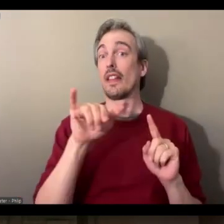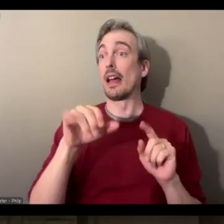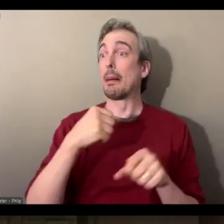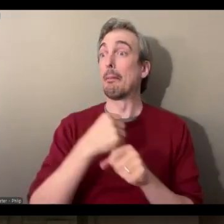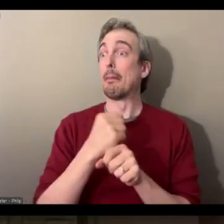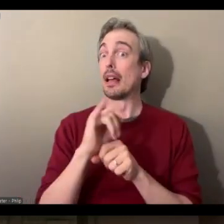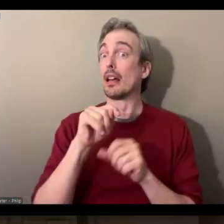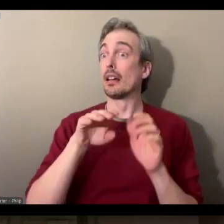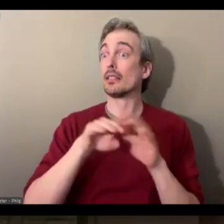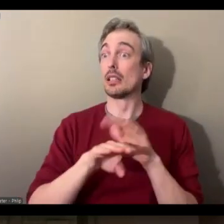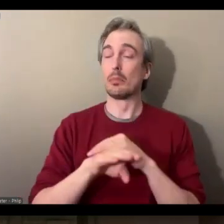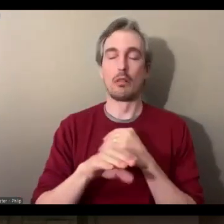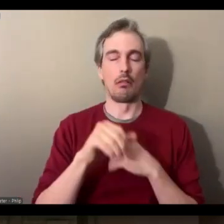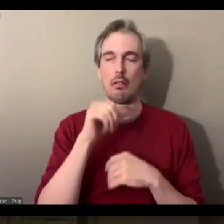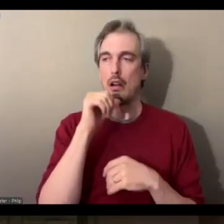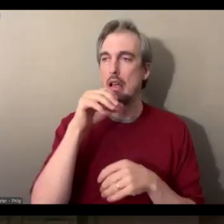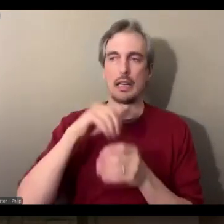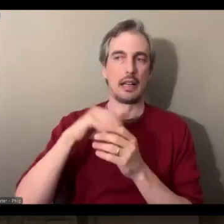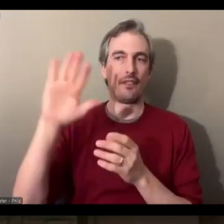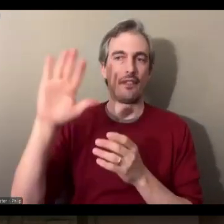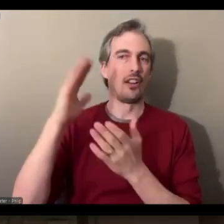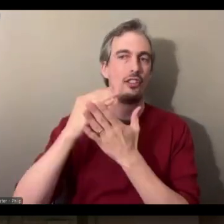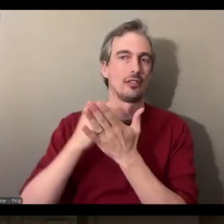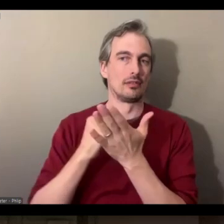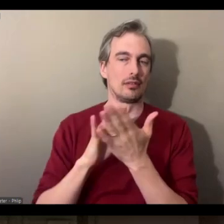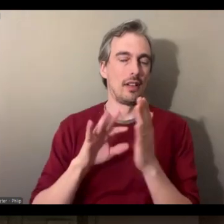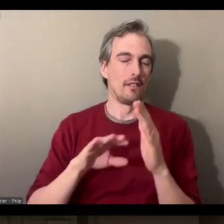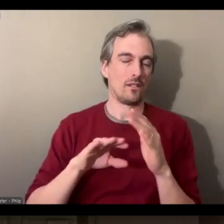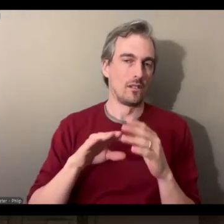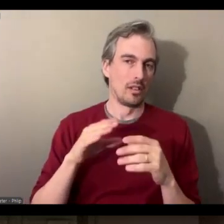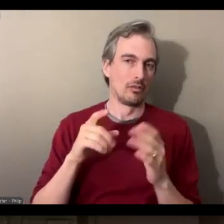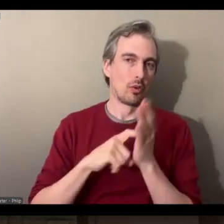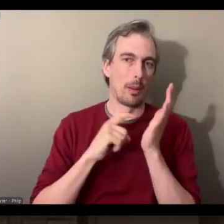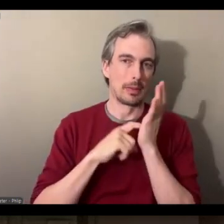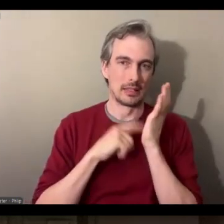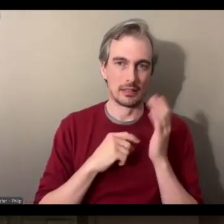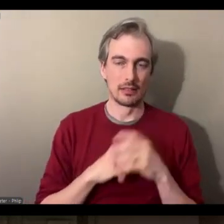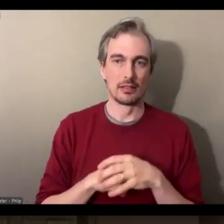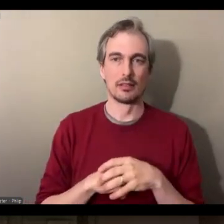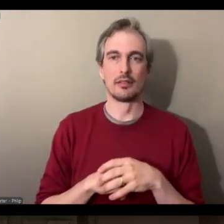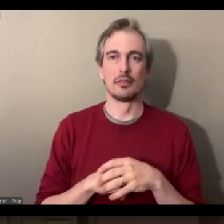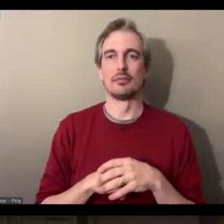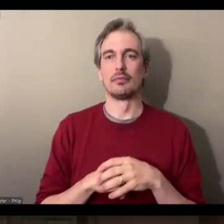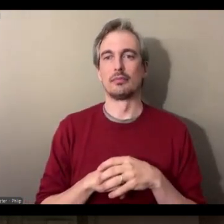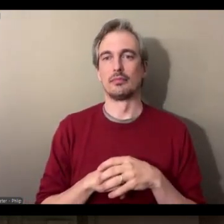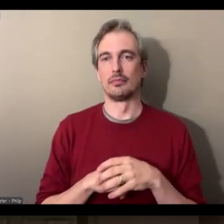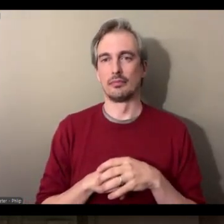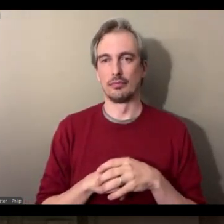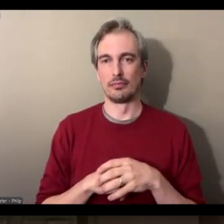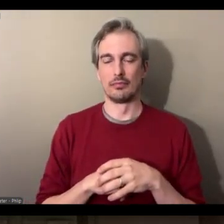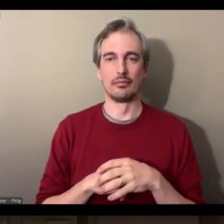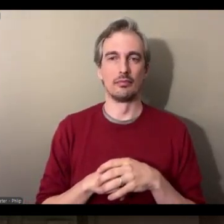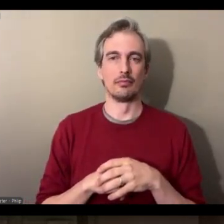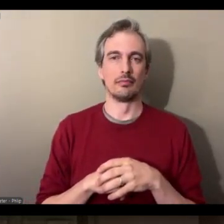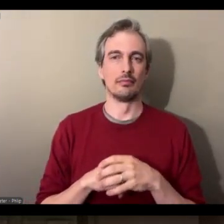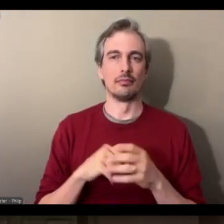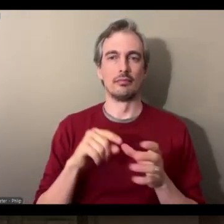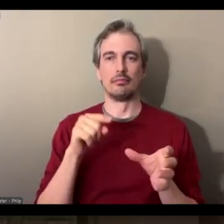unlike the physical requirements from a building. Not in an organization's legal requirements the